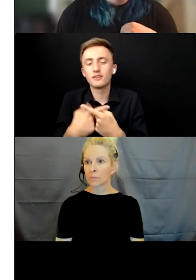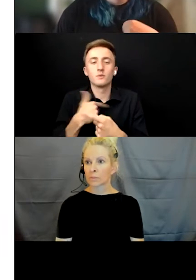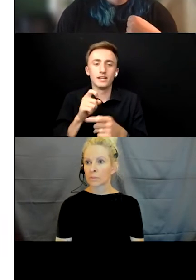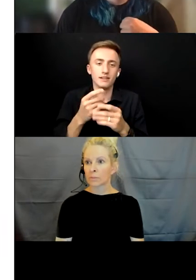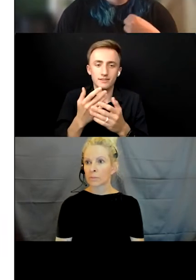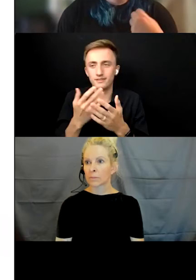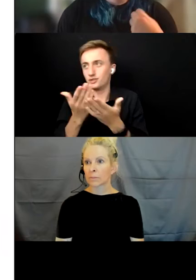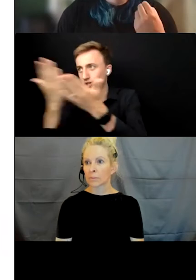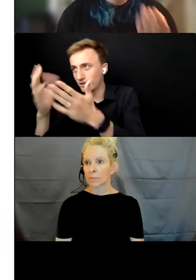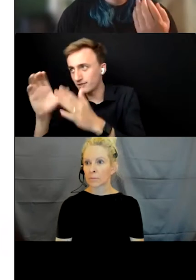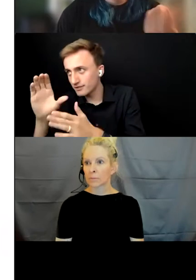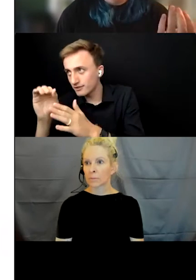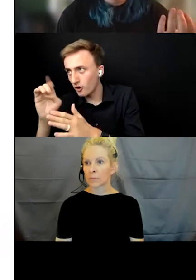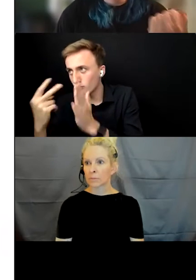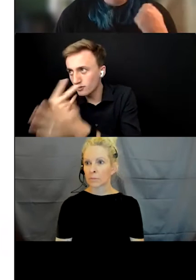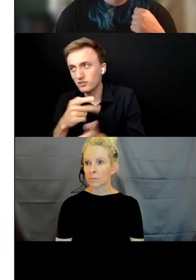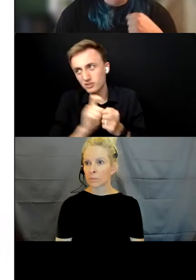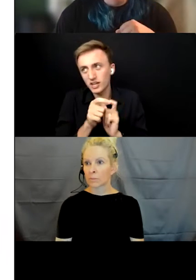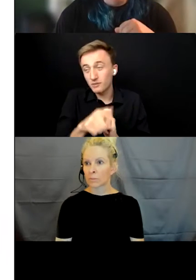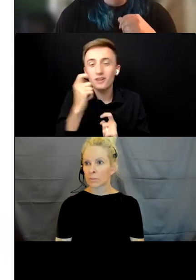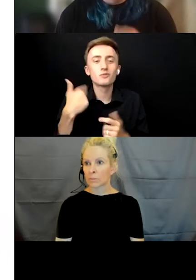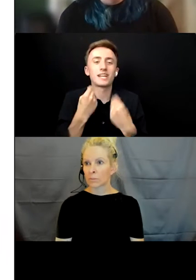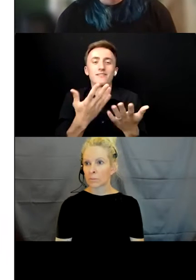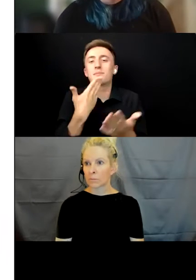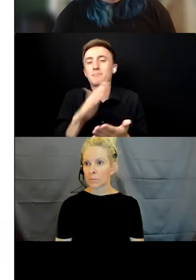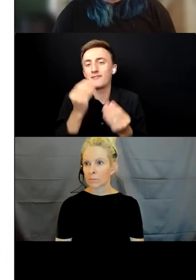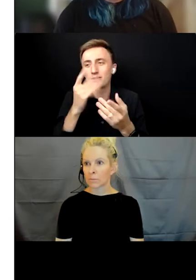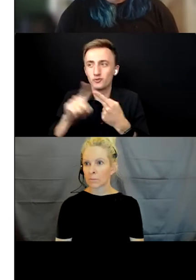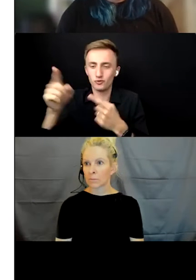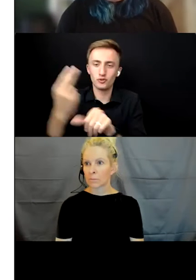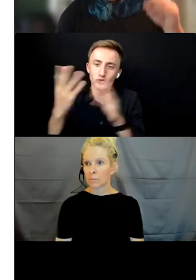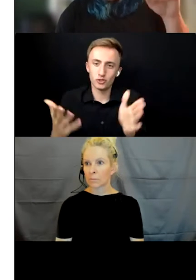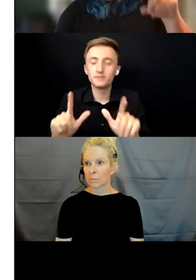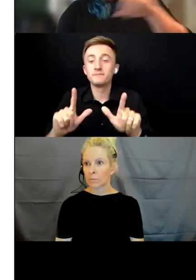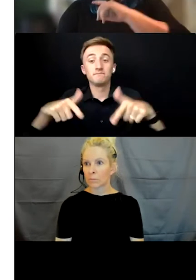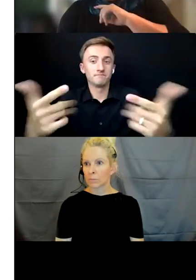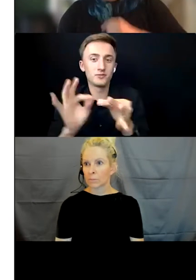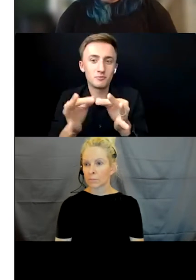code review because we are giving bad information out to the end user. We can see that is being set